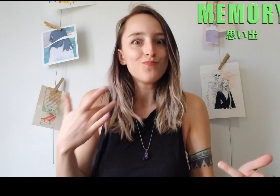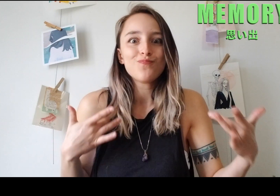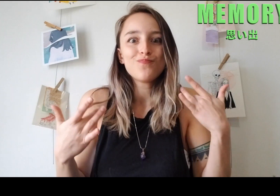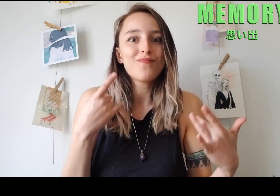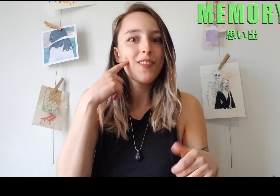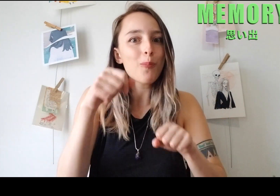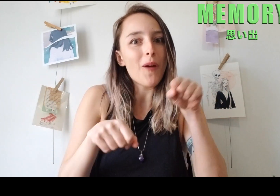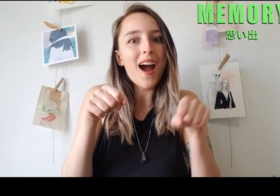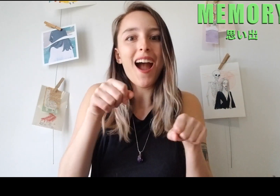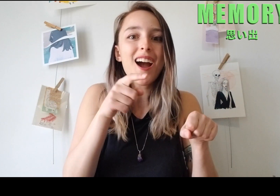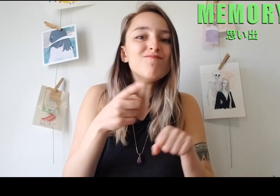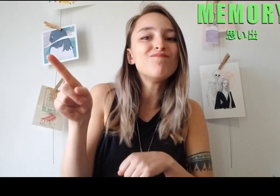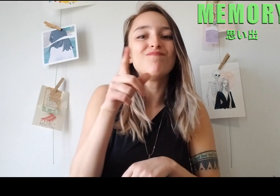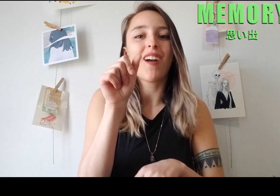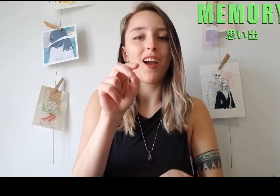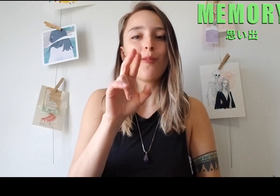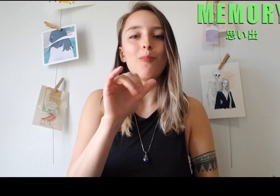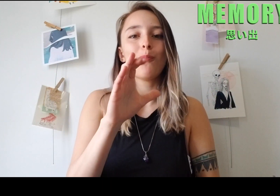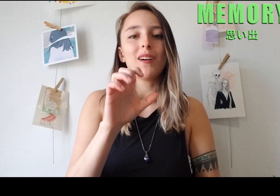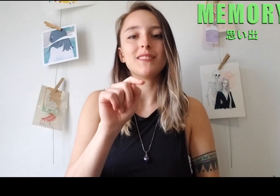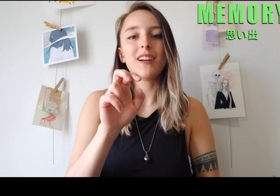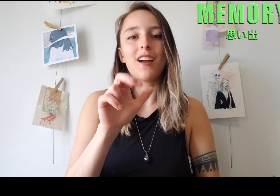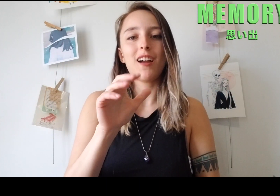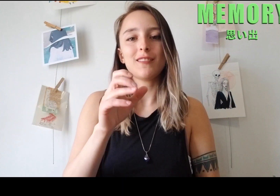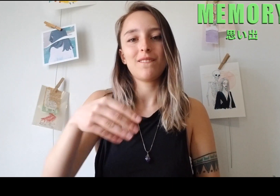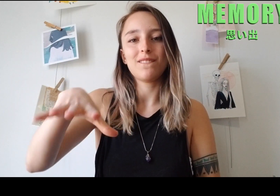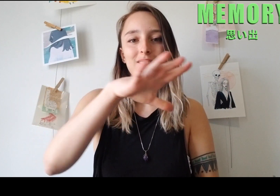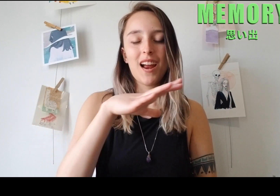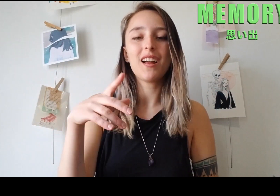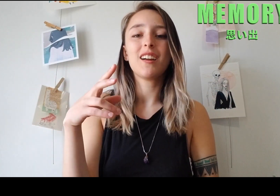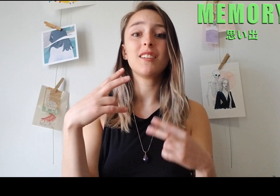that I was so excited to ride bikes around Inabuchi rice fields.